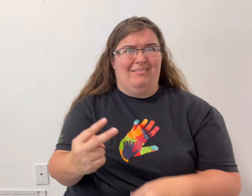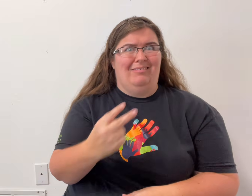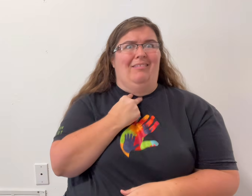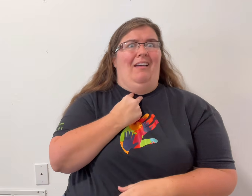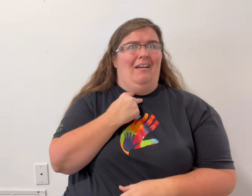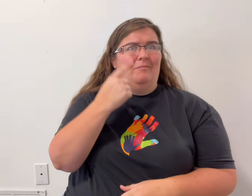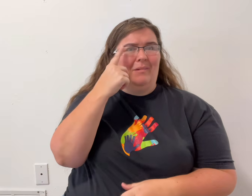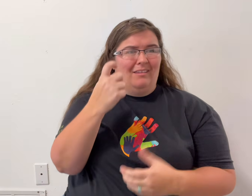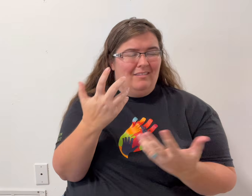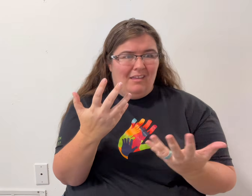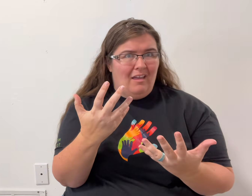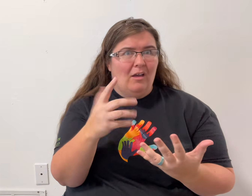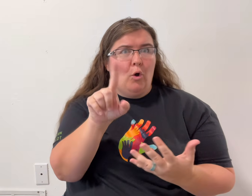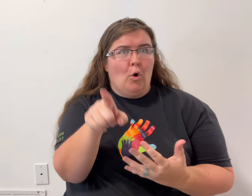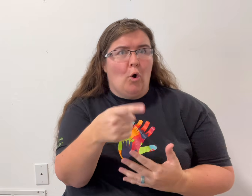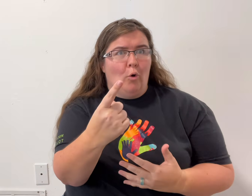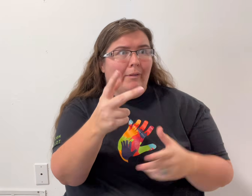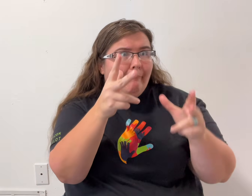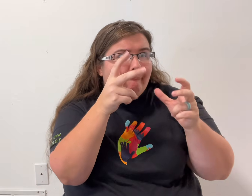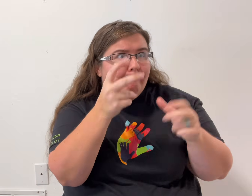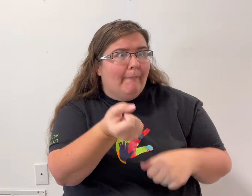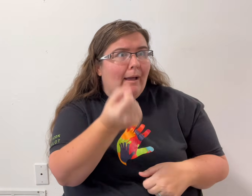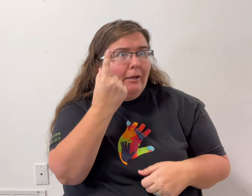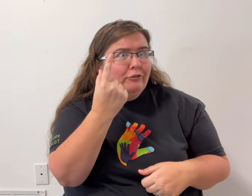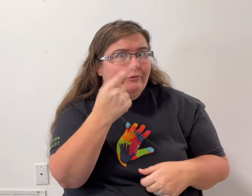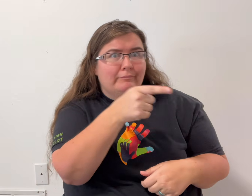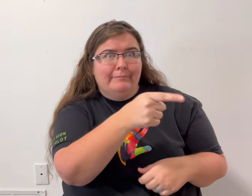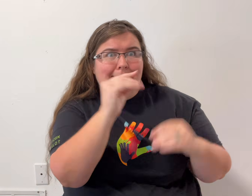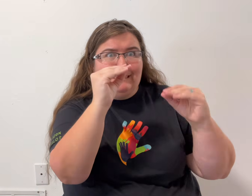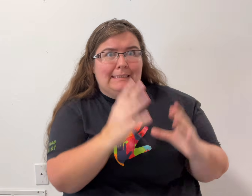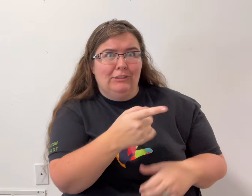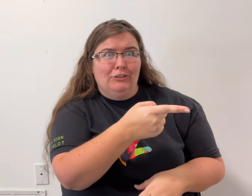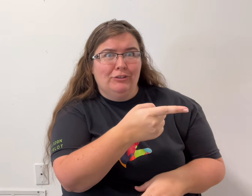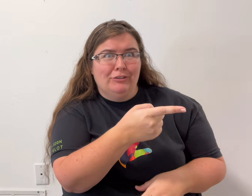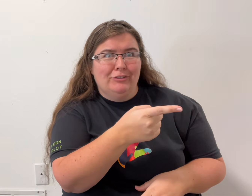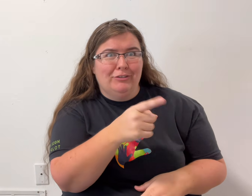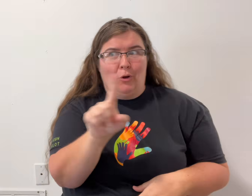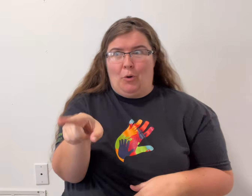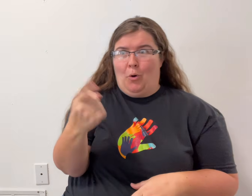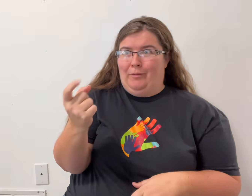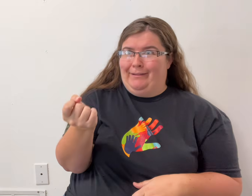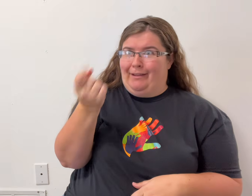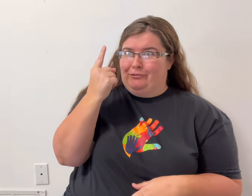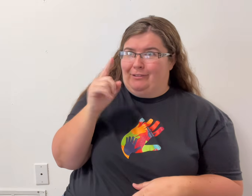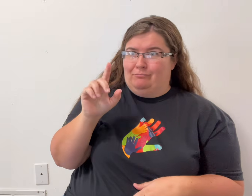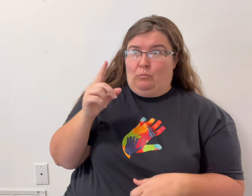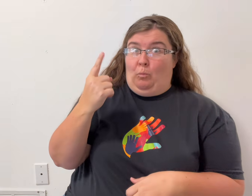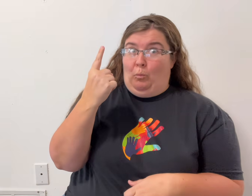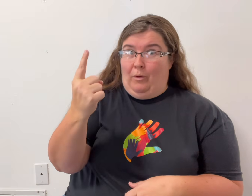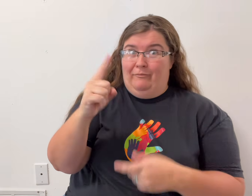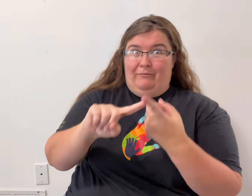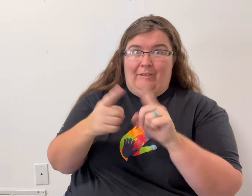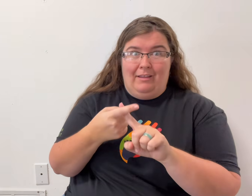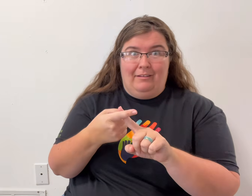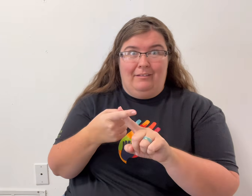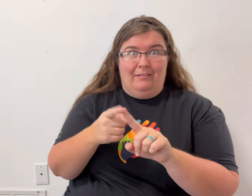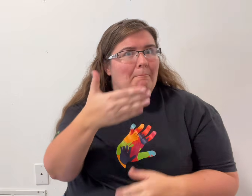but are stuck because they only understand their ASL teacher or only understand their one signing friend